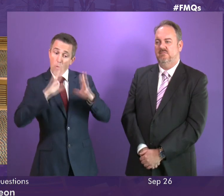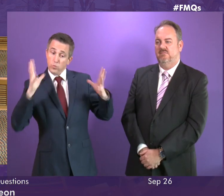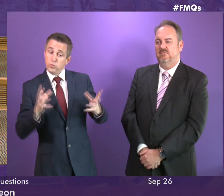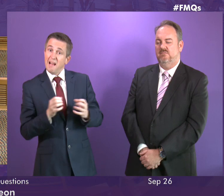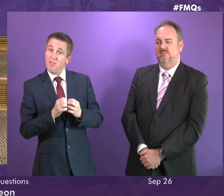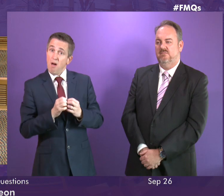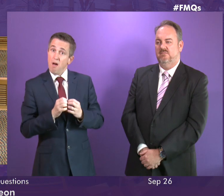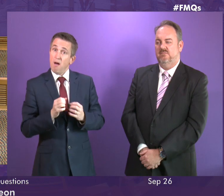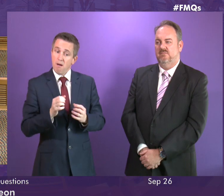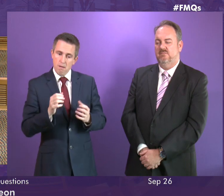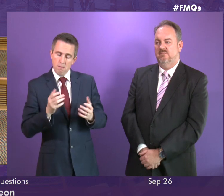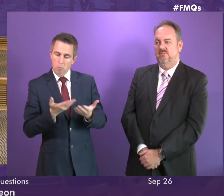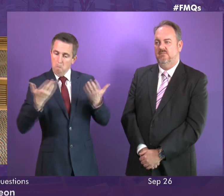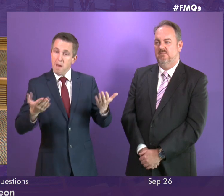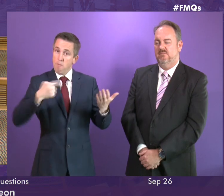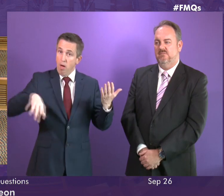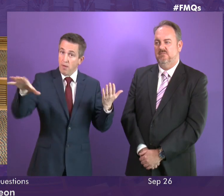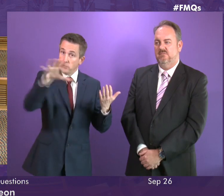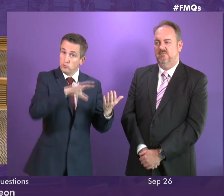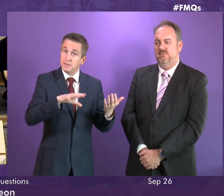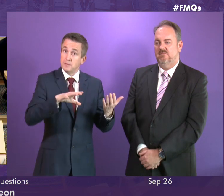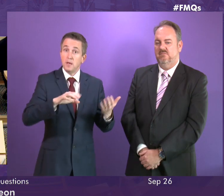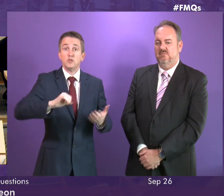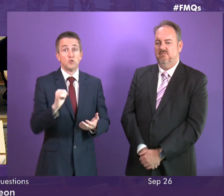overall, we find that we still have one of the lowest levels of crime in this country